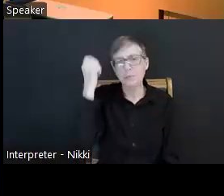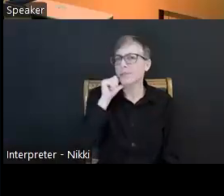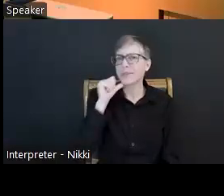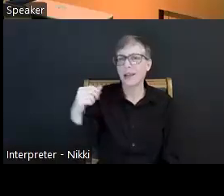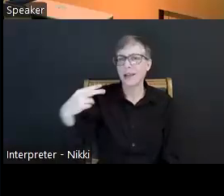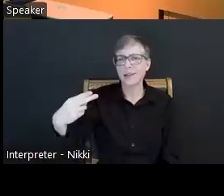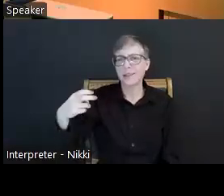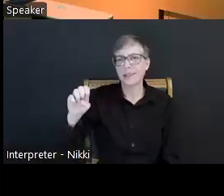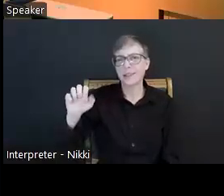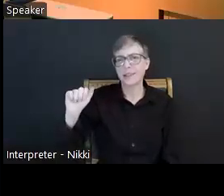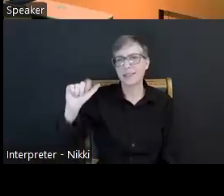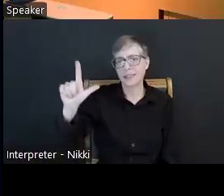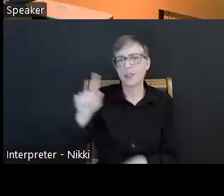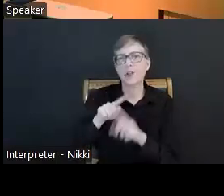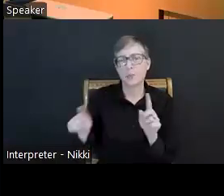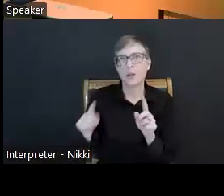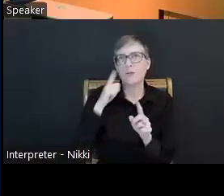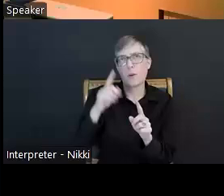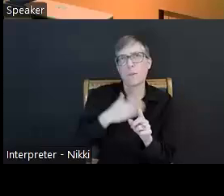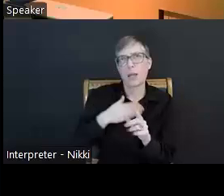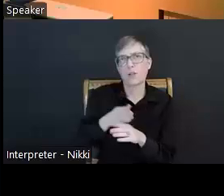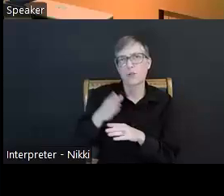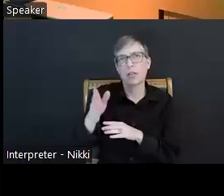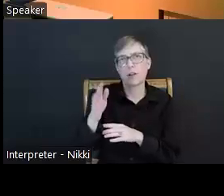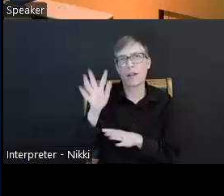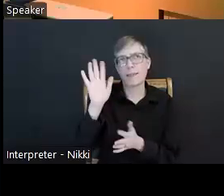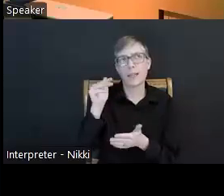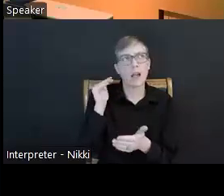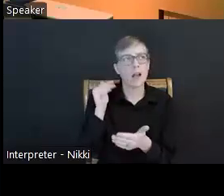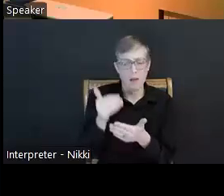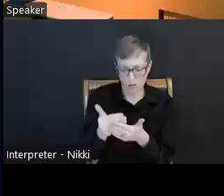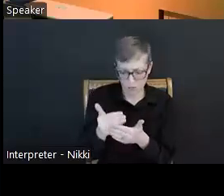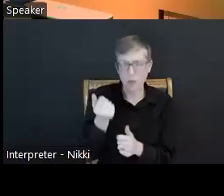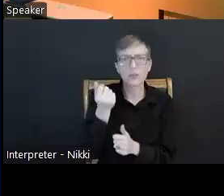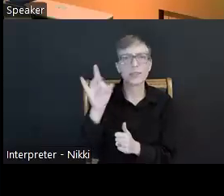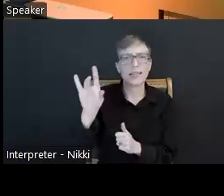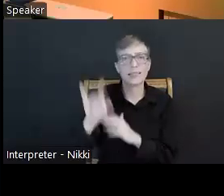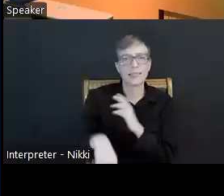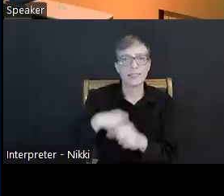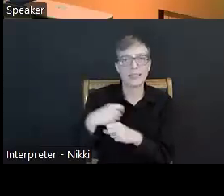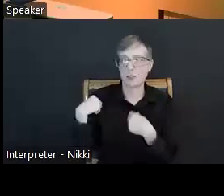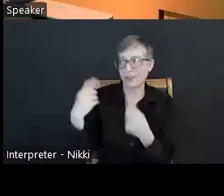almost 18 years and I think for me the reward is watching when people can break